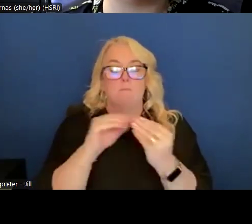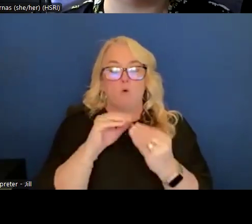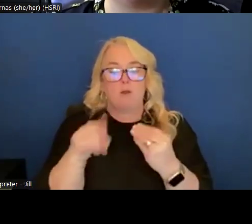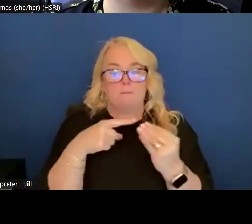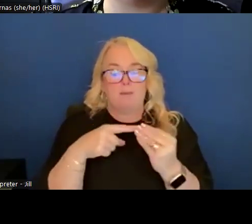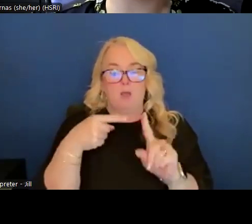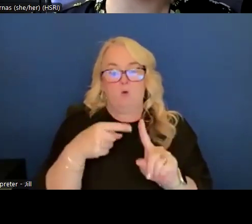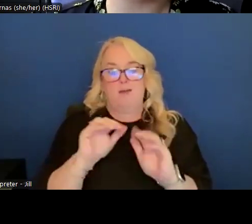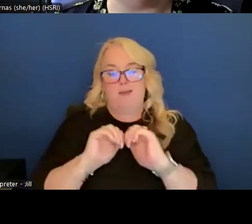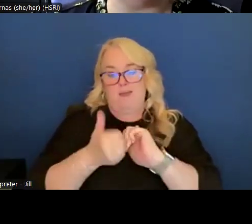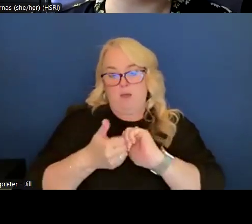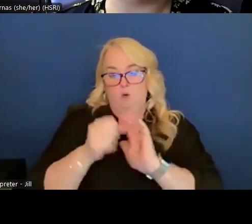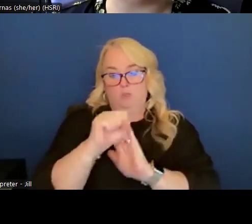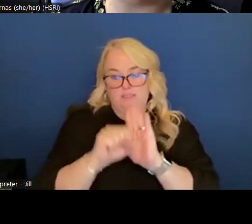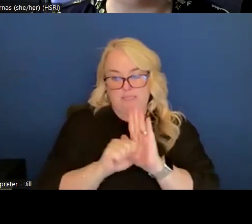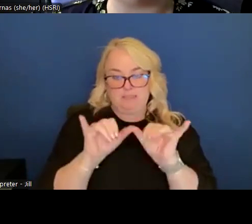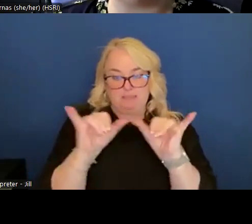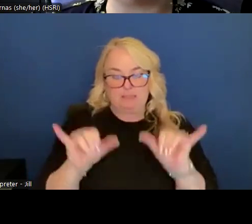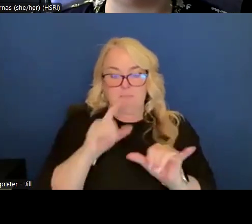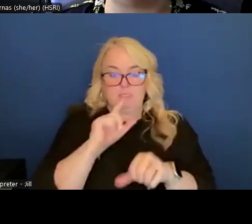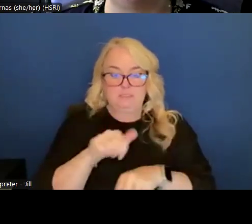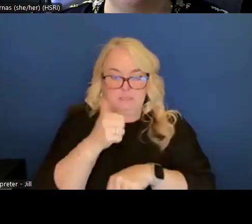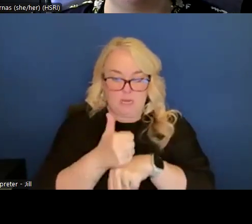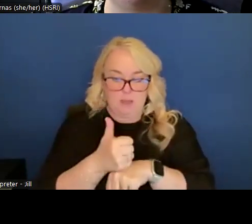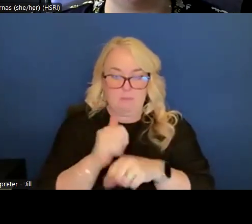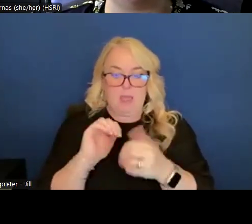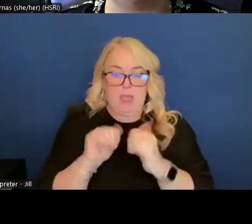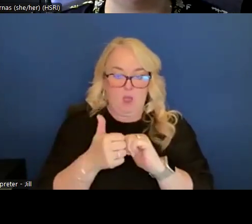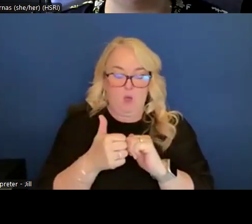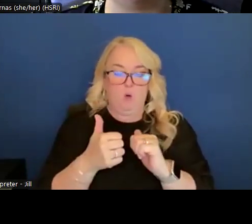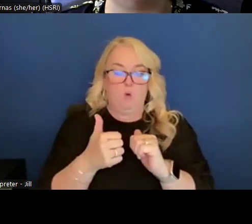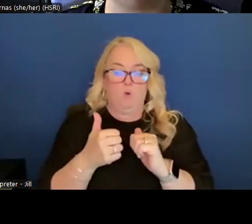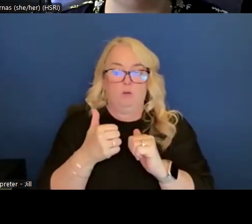this state system is set up and how it works, I think is so